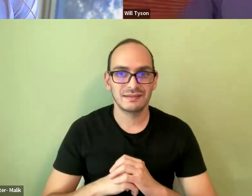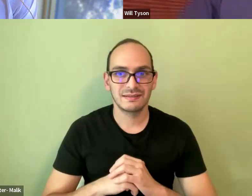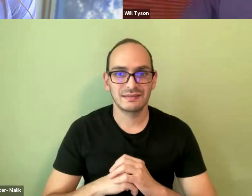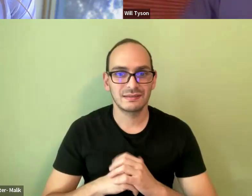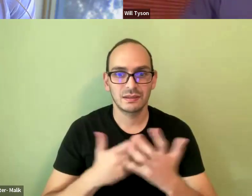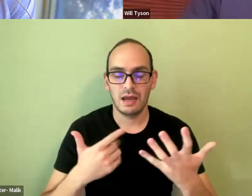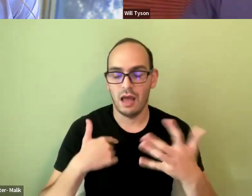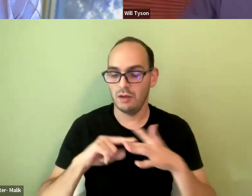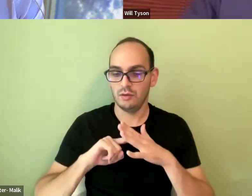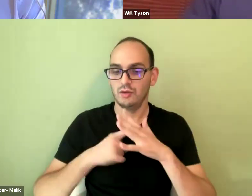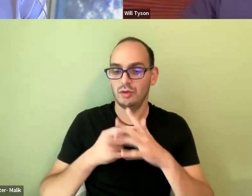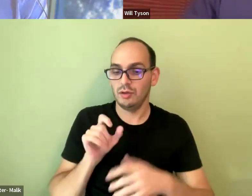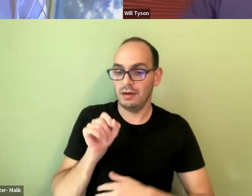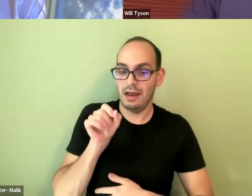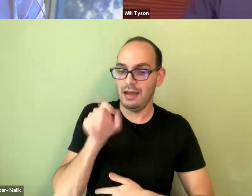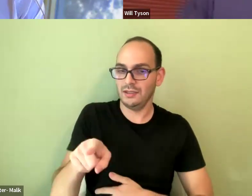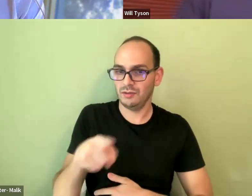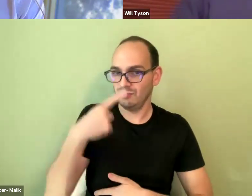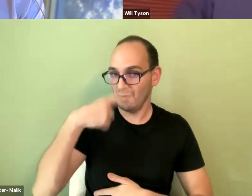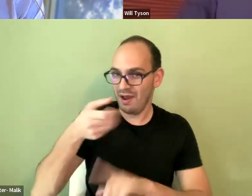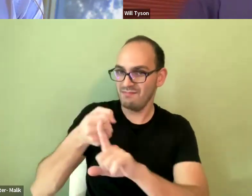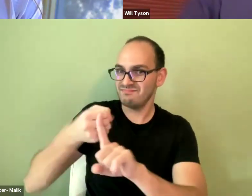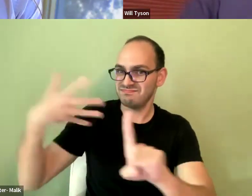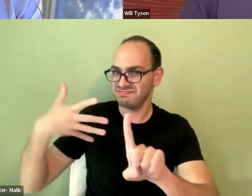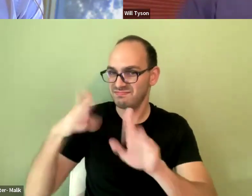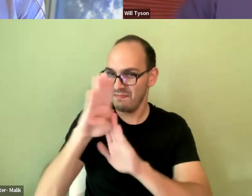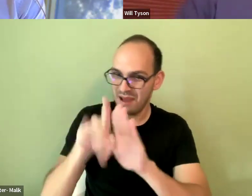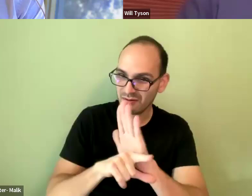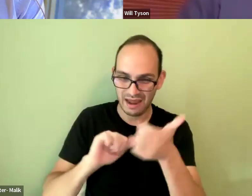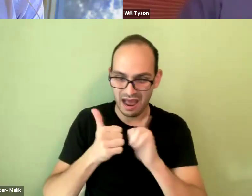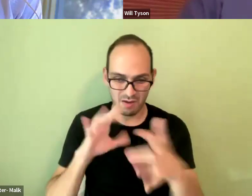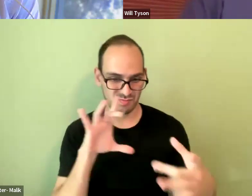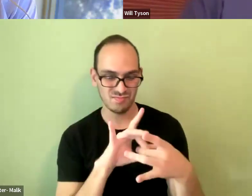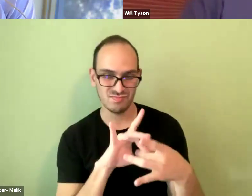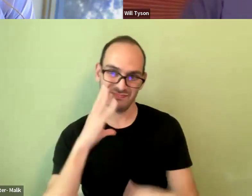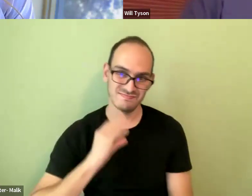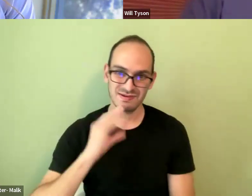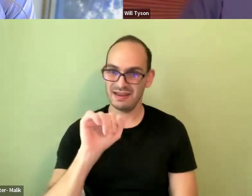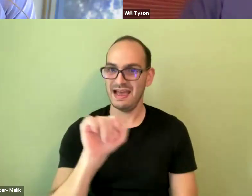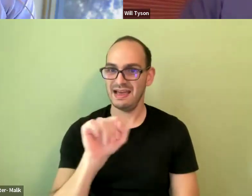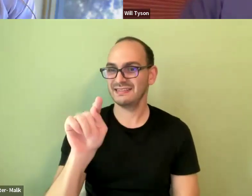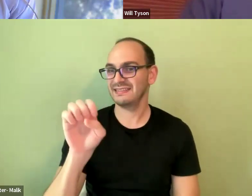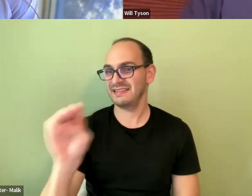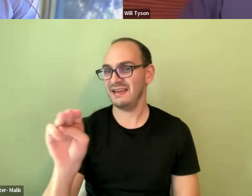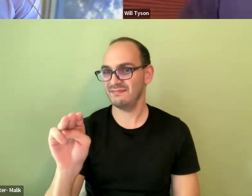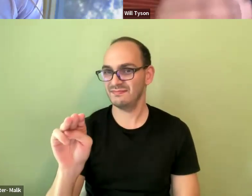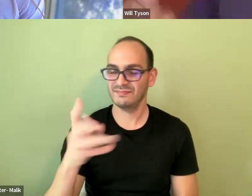I will start out asking you can you share a little bit about your background and however it relates to stem scholars and overtime